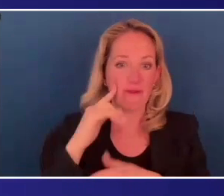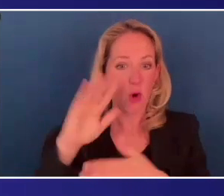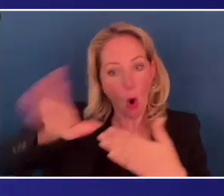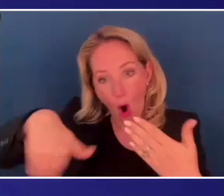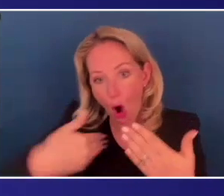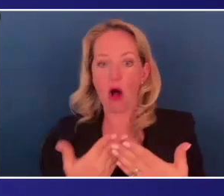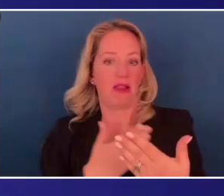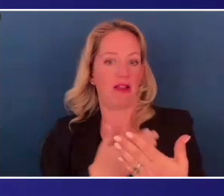To me, I felt like this was a godsend that I needed in order to be closer to getting my life back on track.